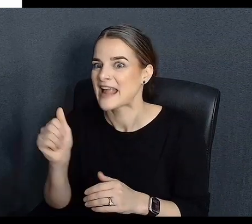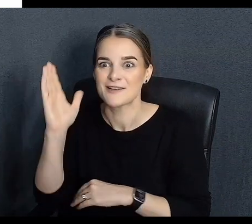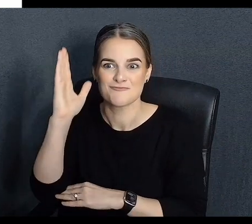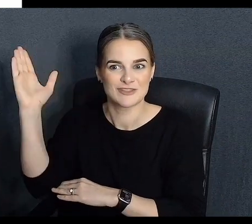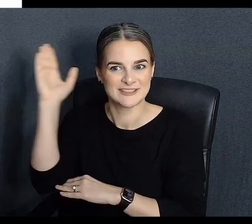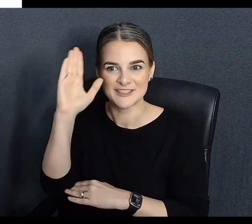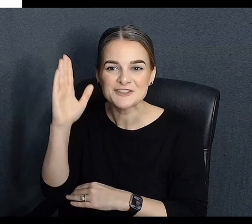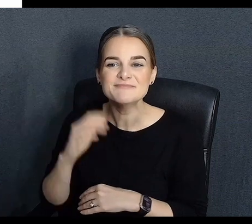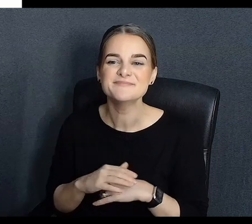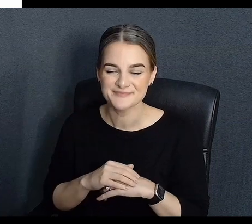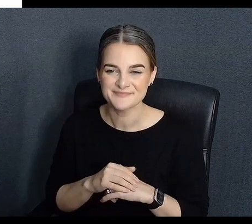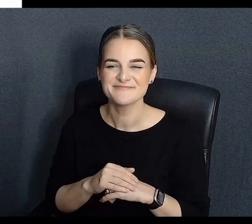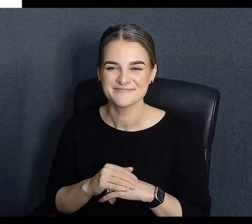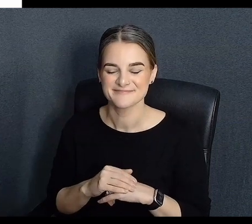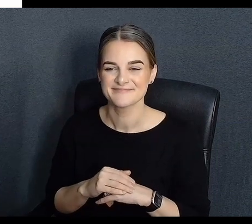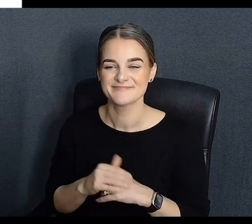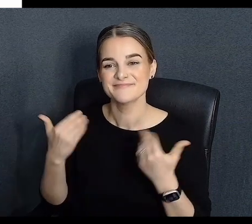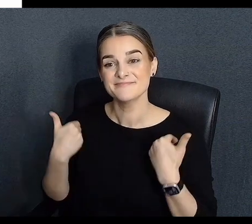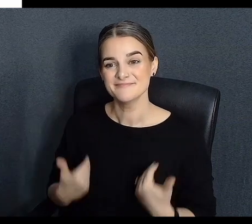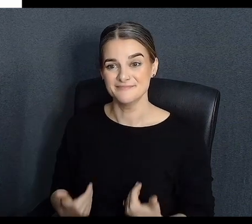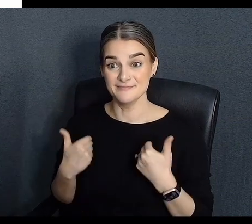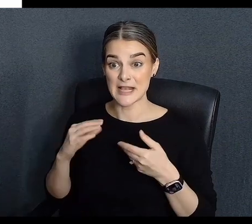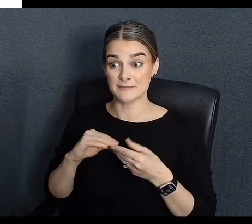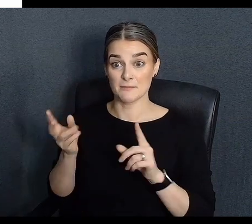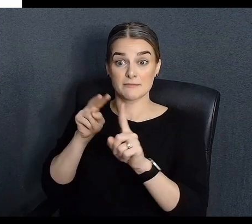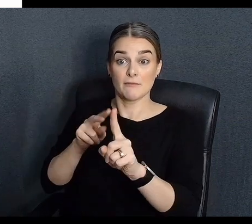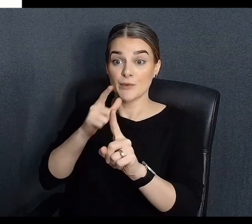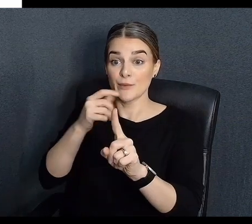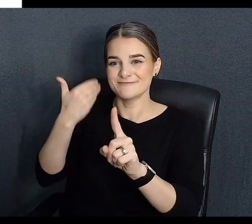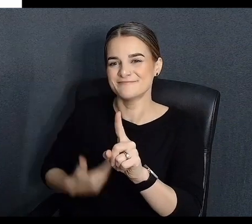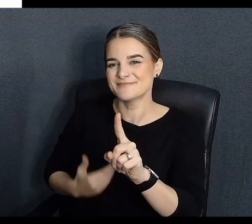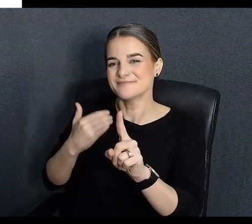so I am speaking from the perspective of a speech language pathologist.